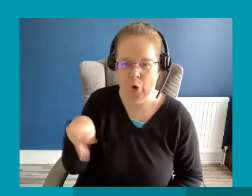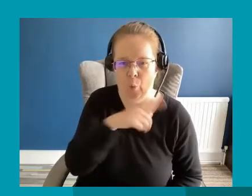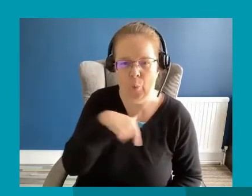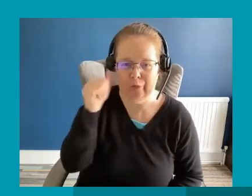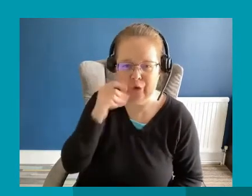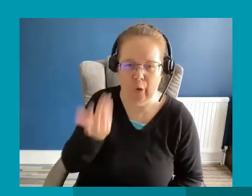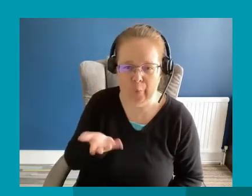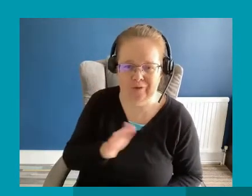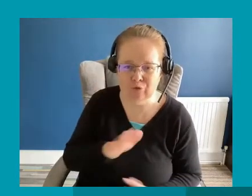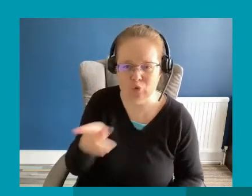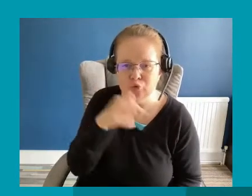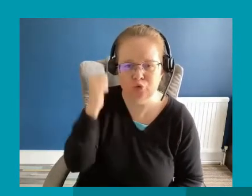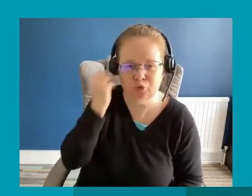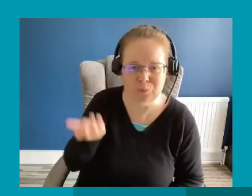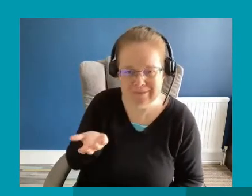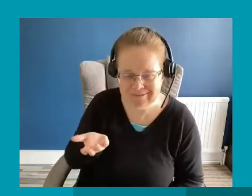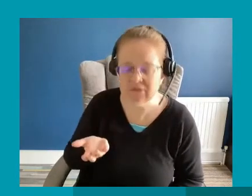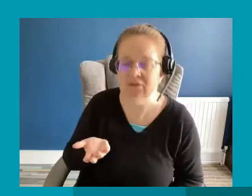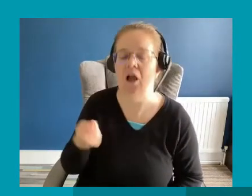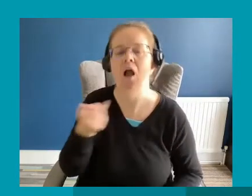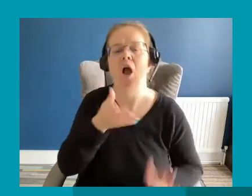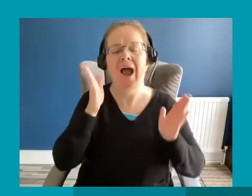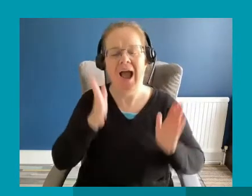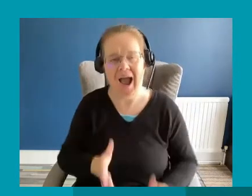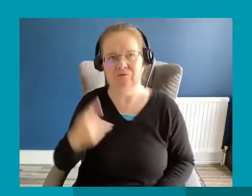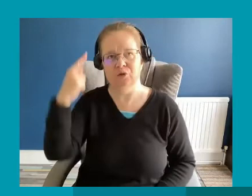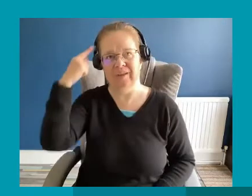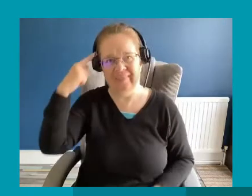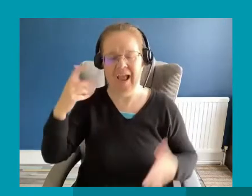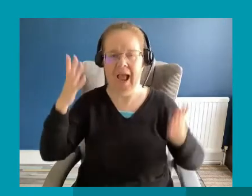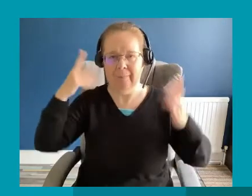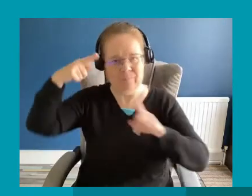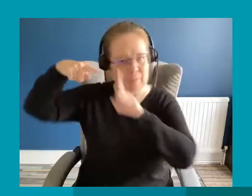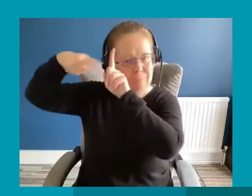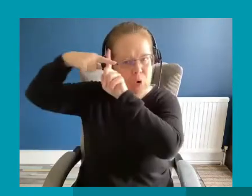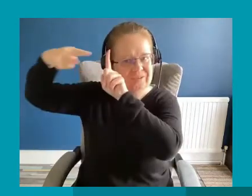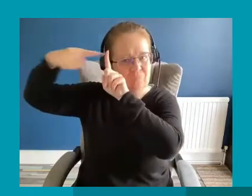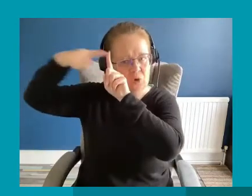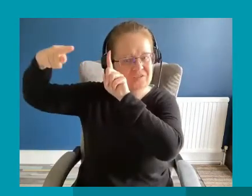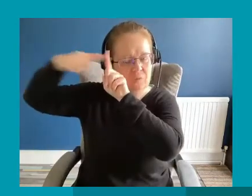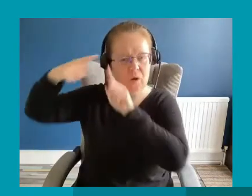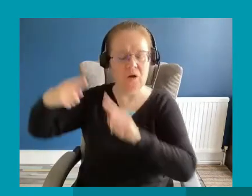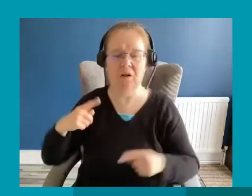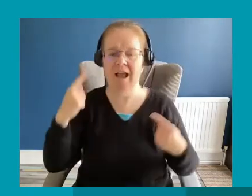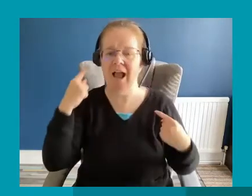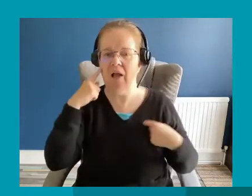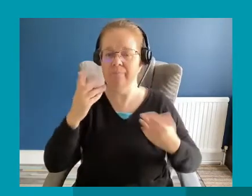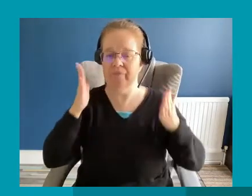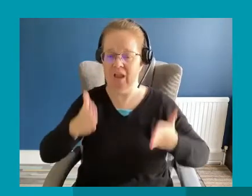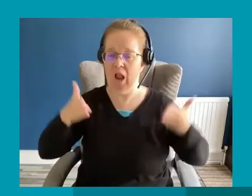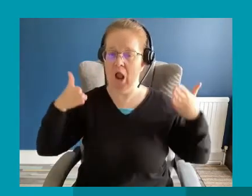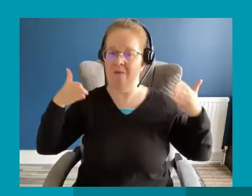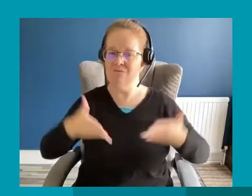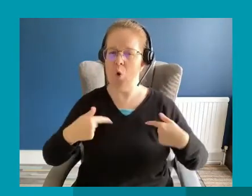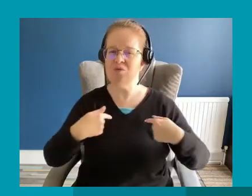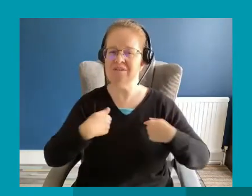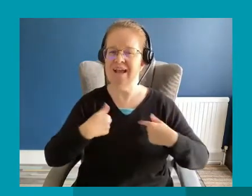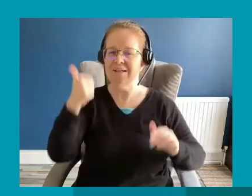It's really important to constantly be sitting in that positive mindset. Always stay focused on your talents and your strengths, no matter what.